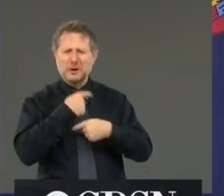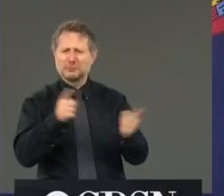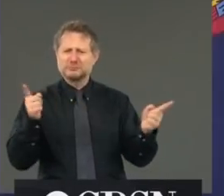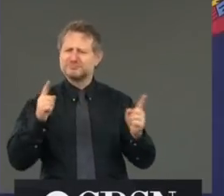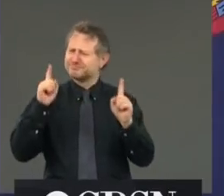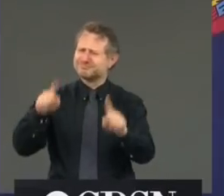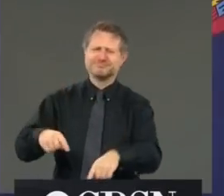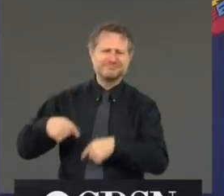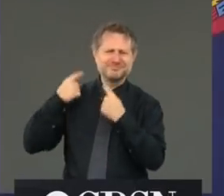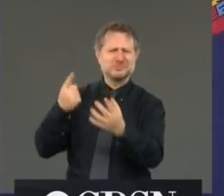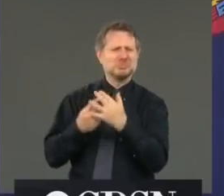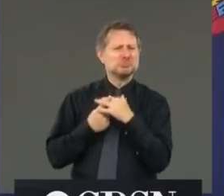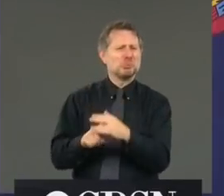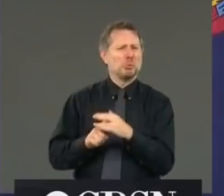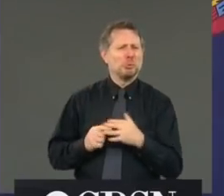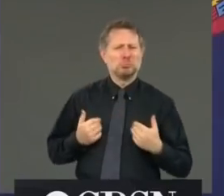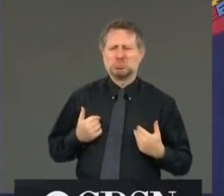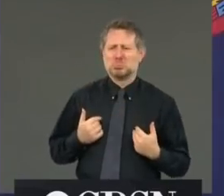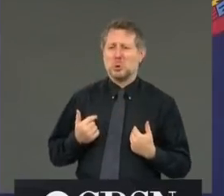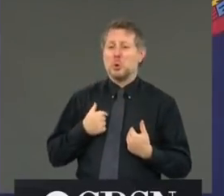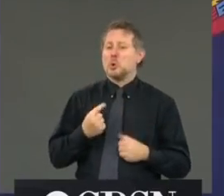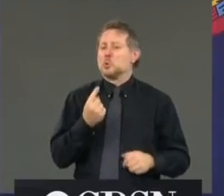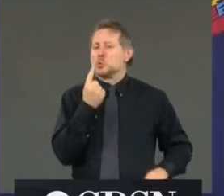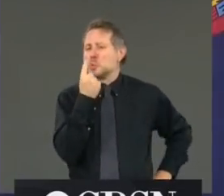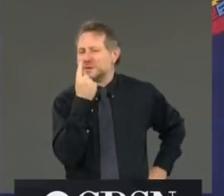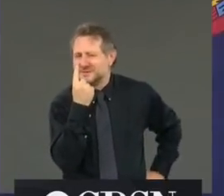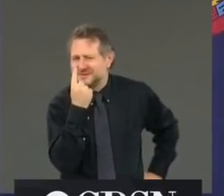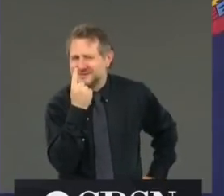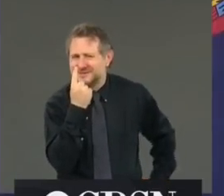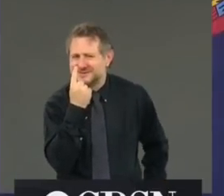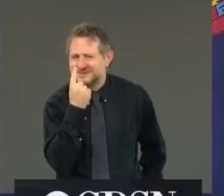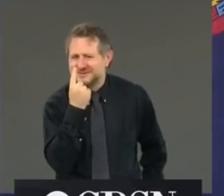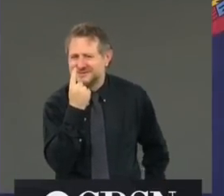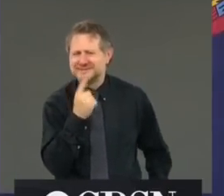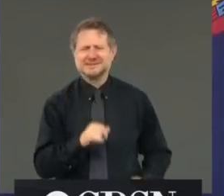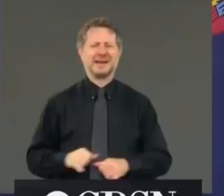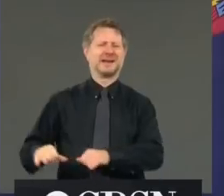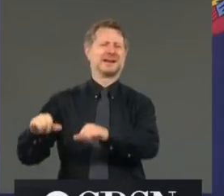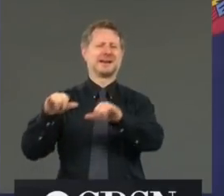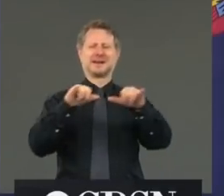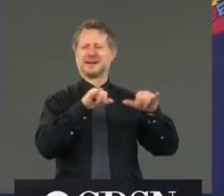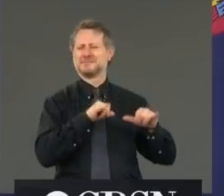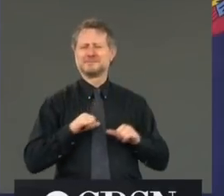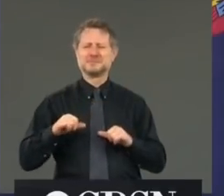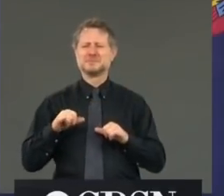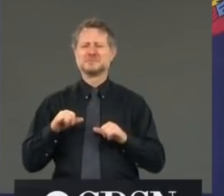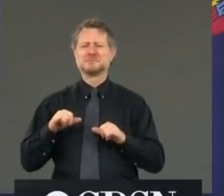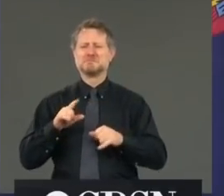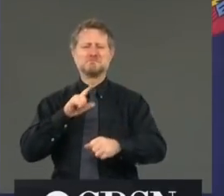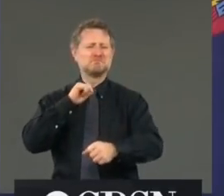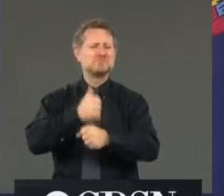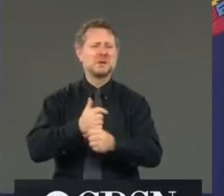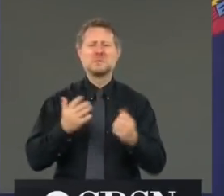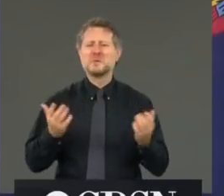NO LOCAL OFFICIAL CAN OPEN OR CLOSE, RIGHT? SUFFOLK COUNTY EXECUTIVE CAN'T